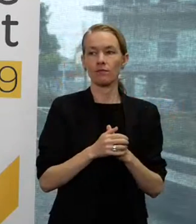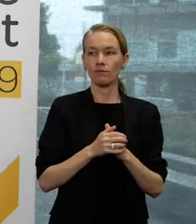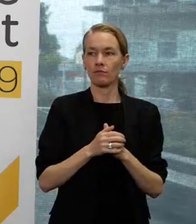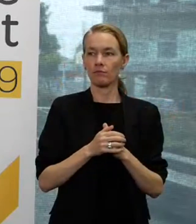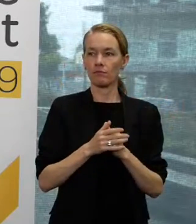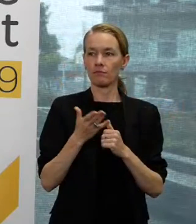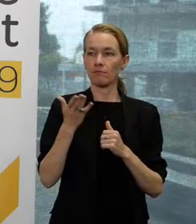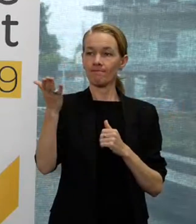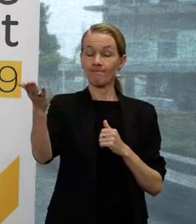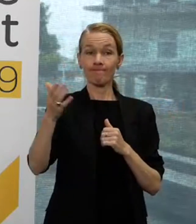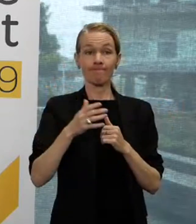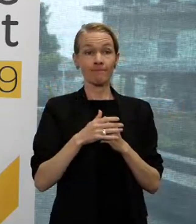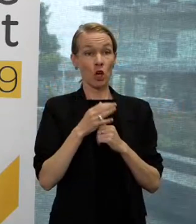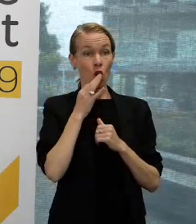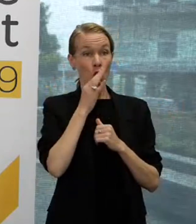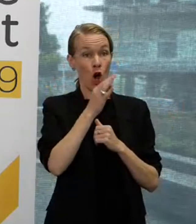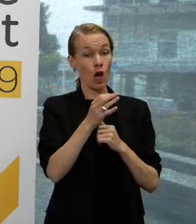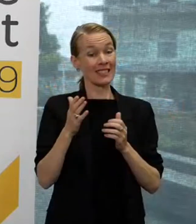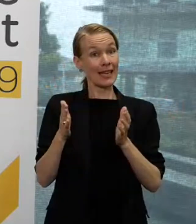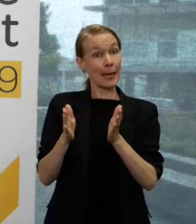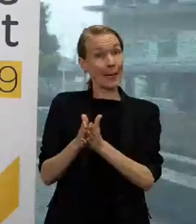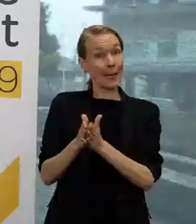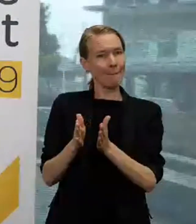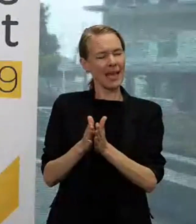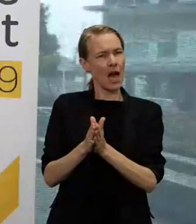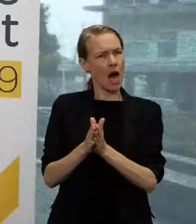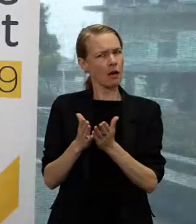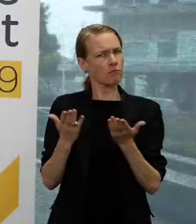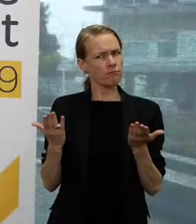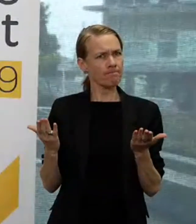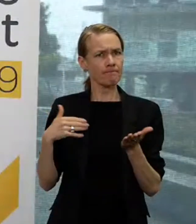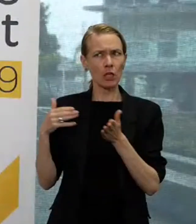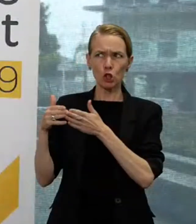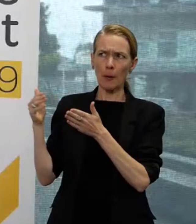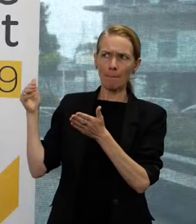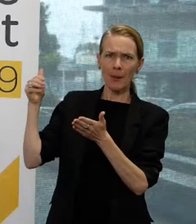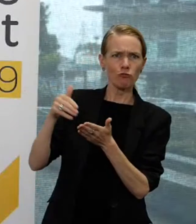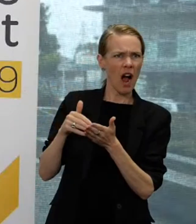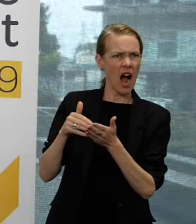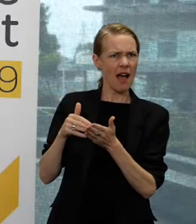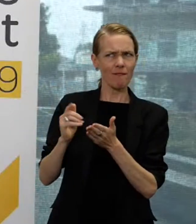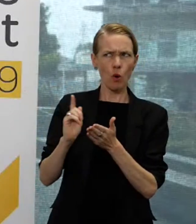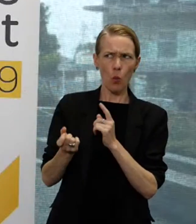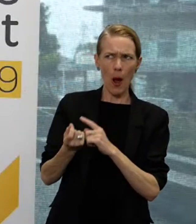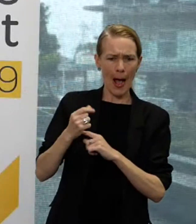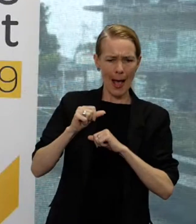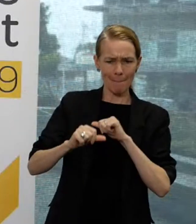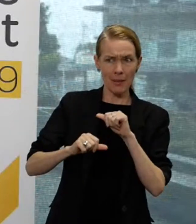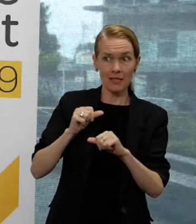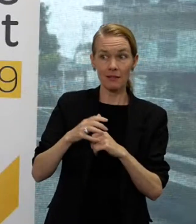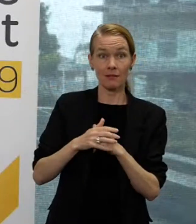Can you talk us through what the process will be, and also whether or not this case is now been shifted to Jet Park?